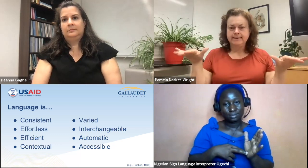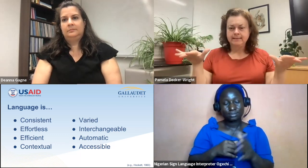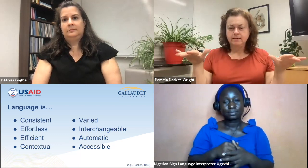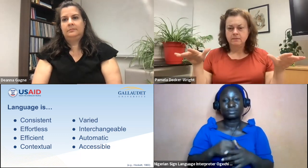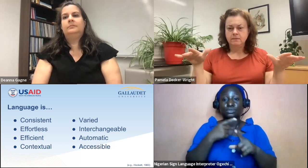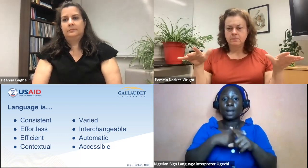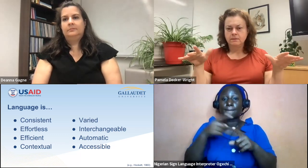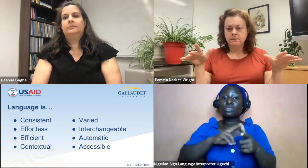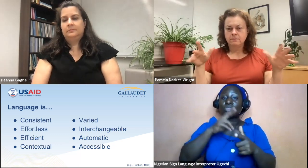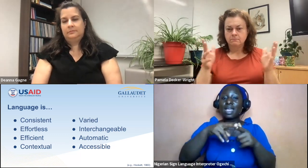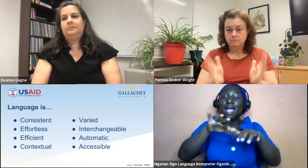That's where it varies.